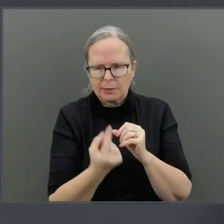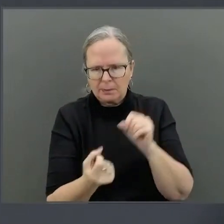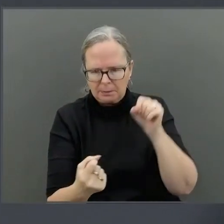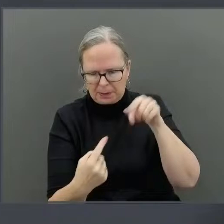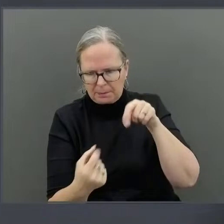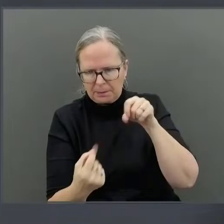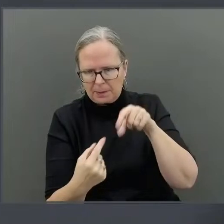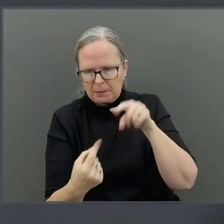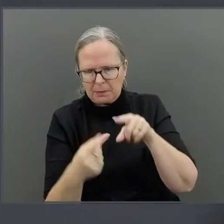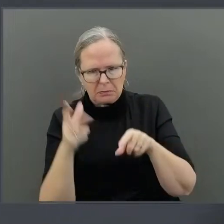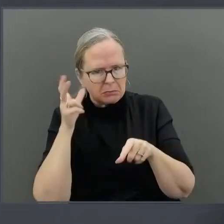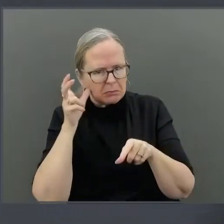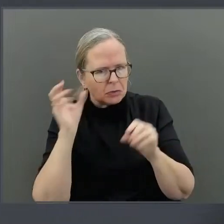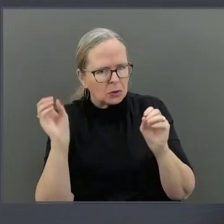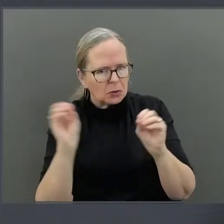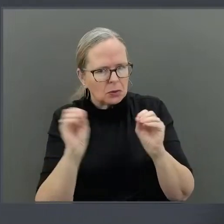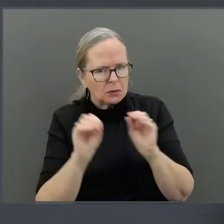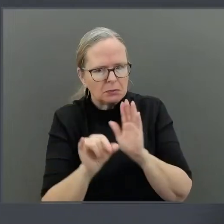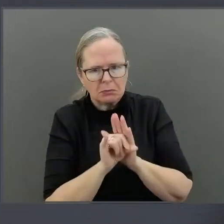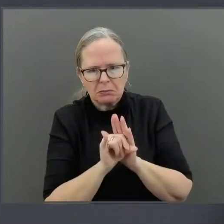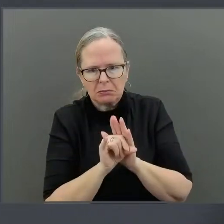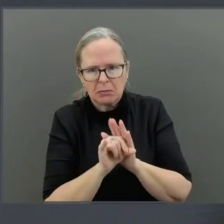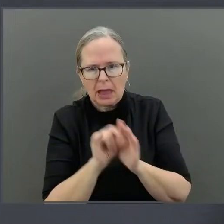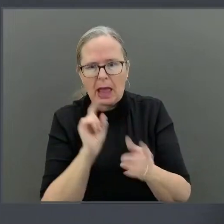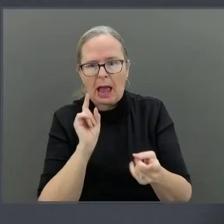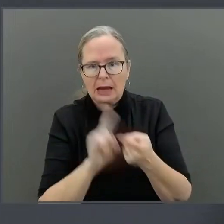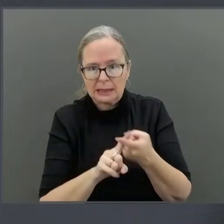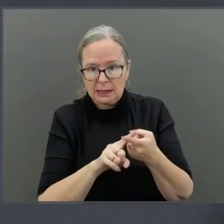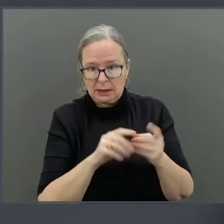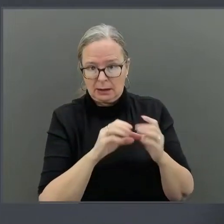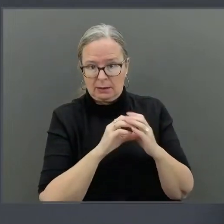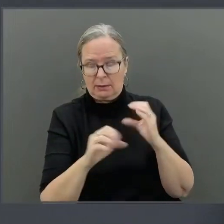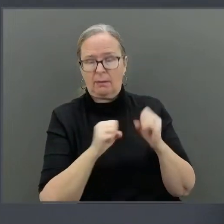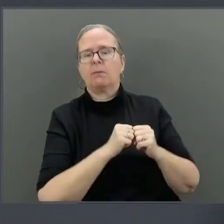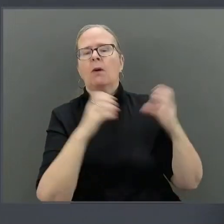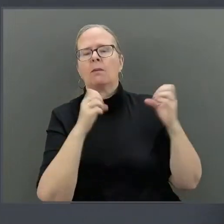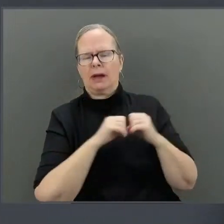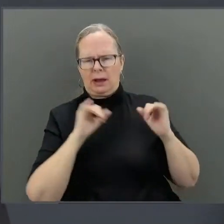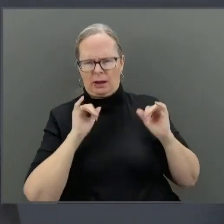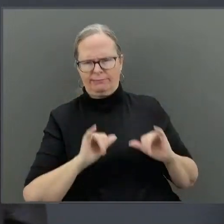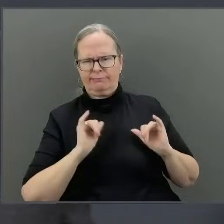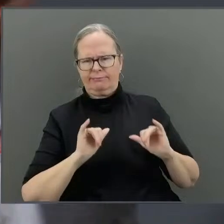rupture a couple weeks ago said it had not picked up anything that's correct okay folks that's